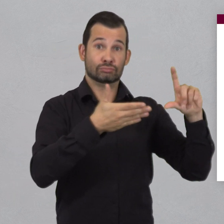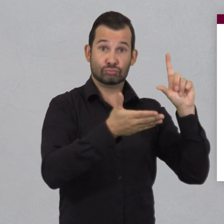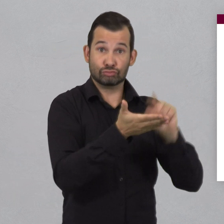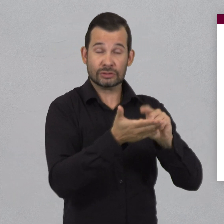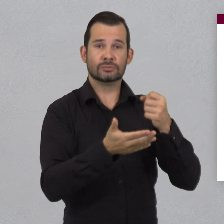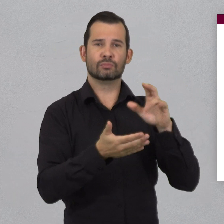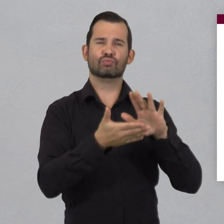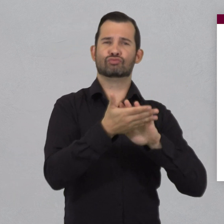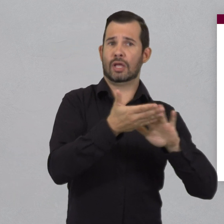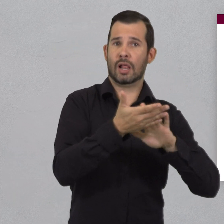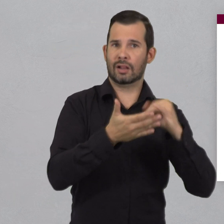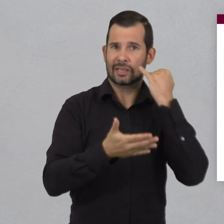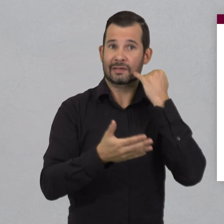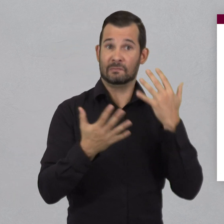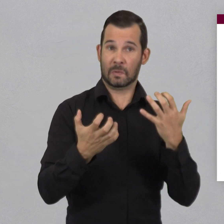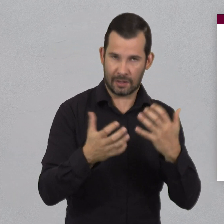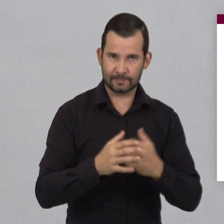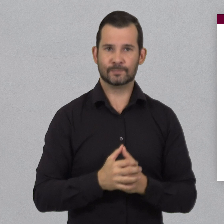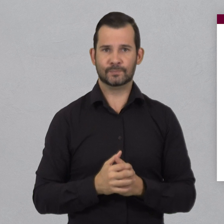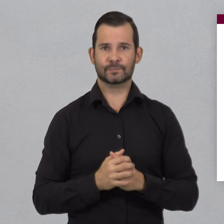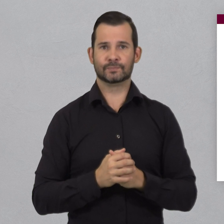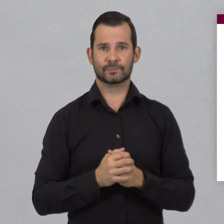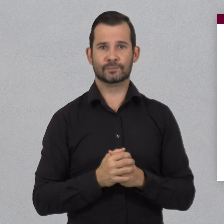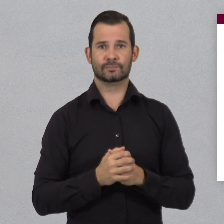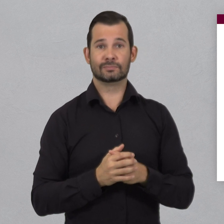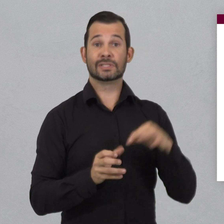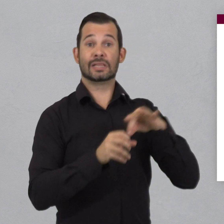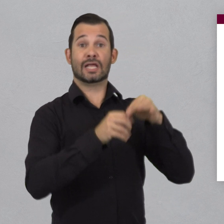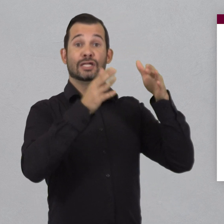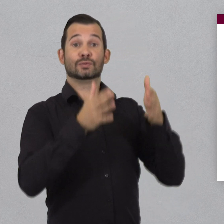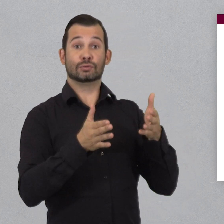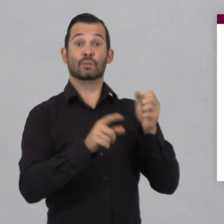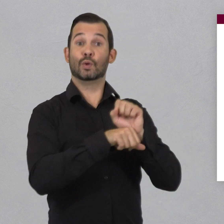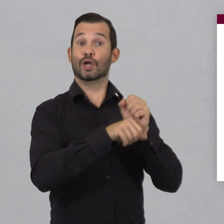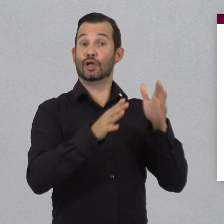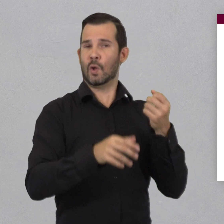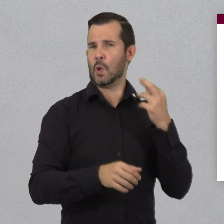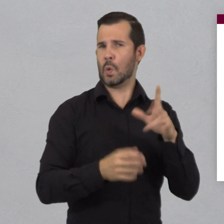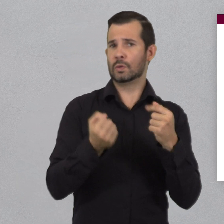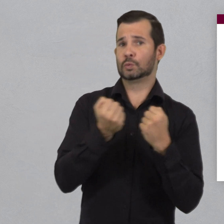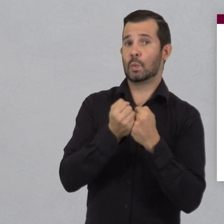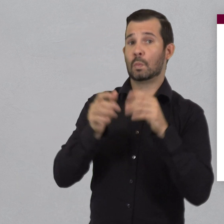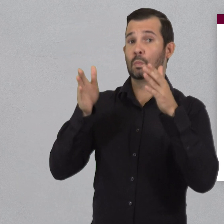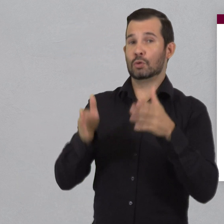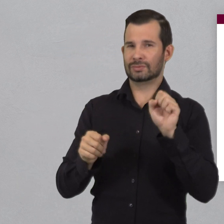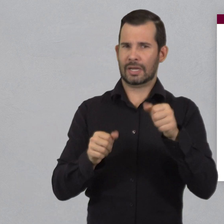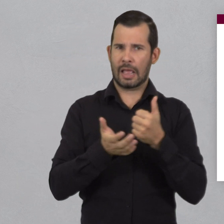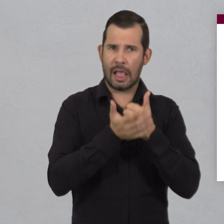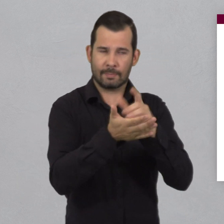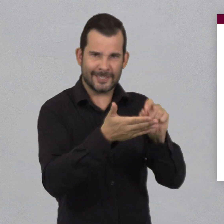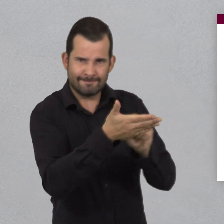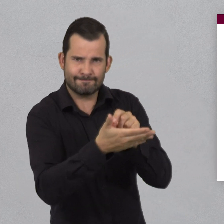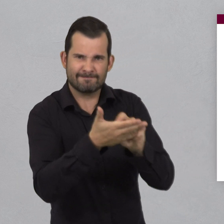large print or in braille if you’d like one. An election worker or a support person can help you